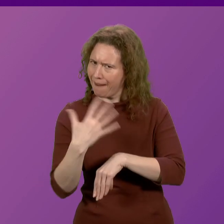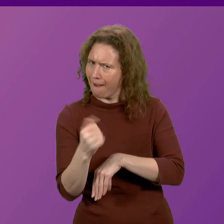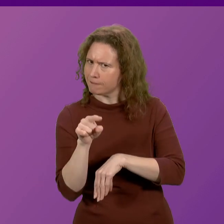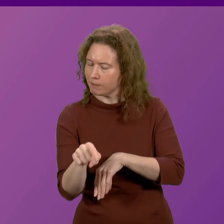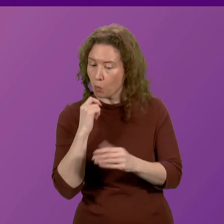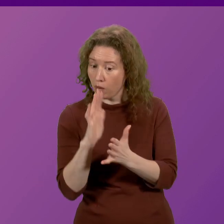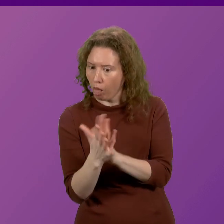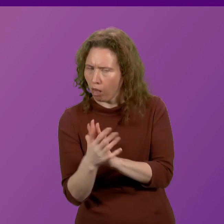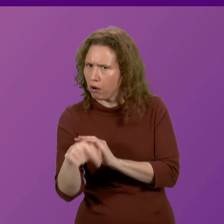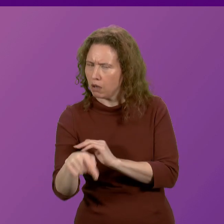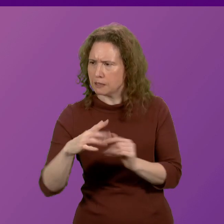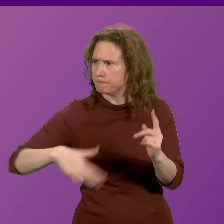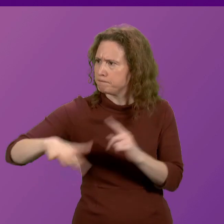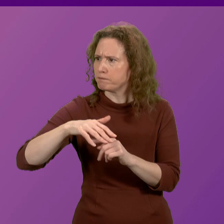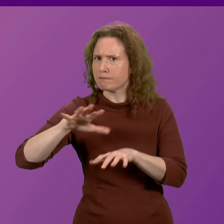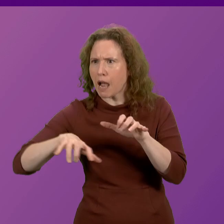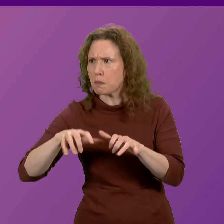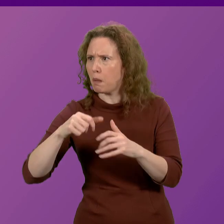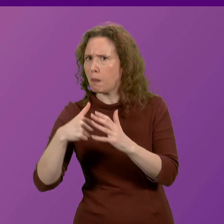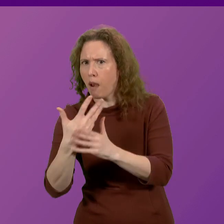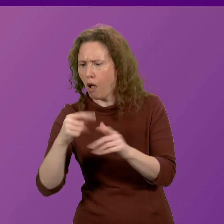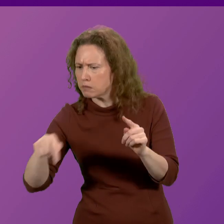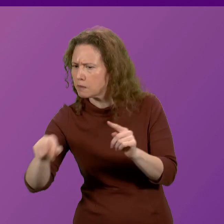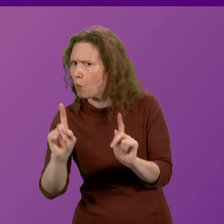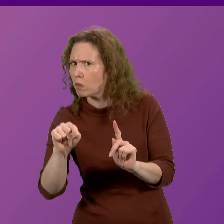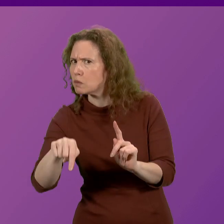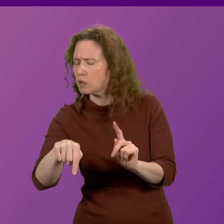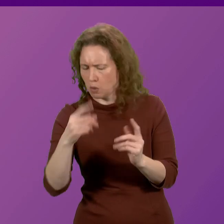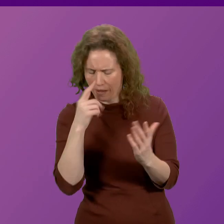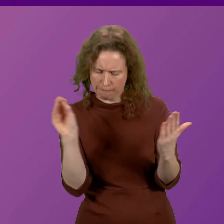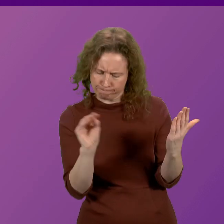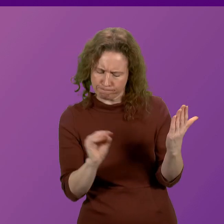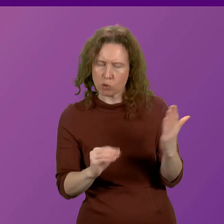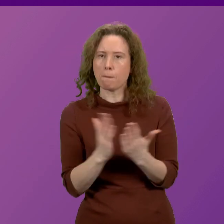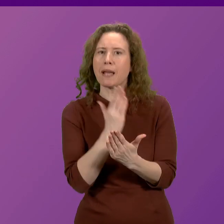habitats and emissions, so that mitigation can be built into project design and subsequent